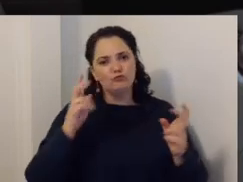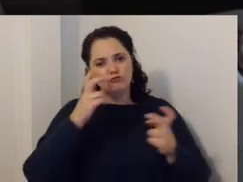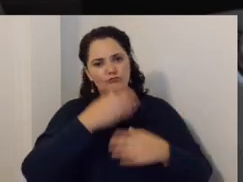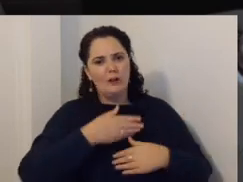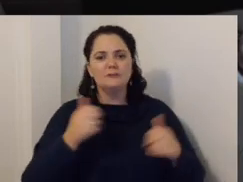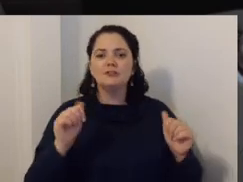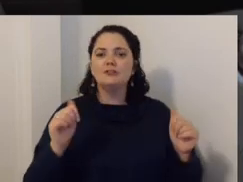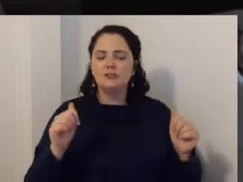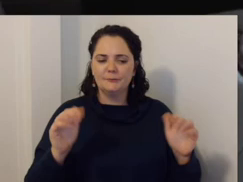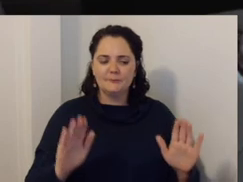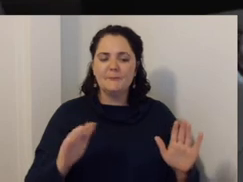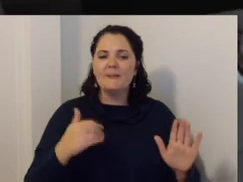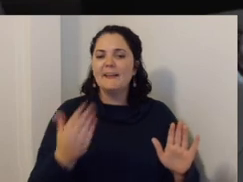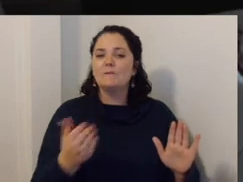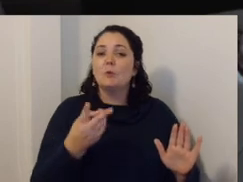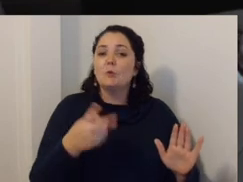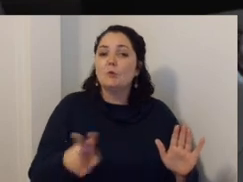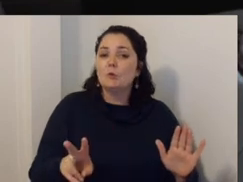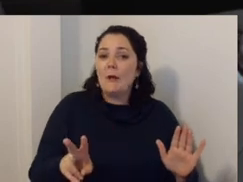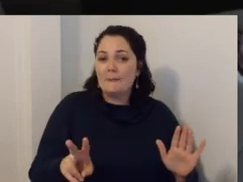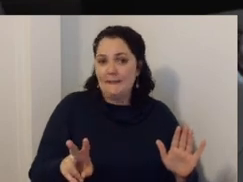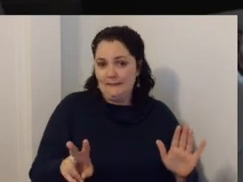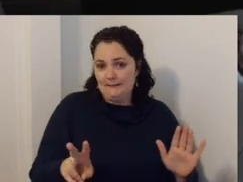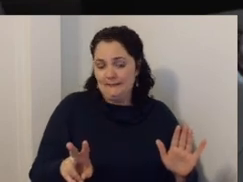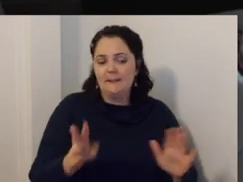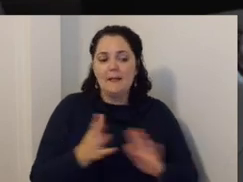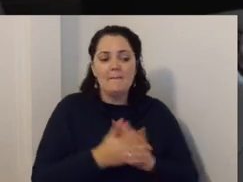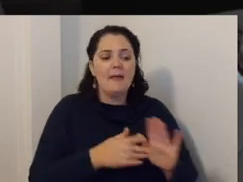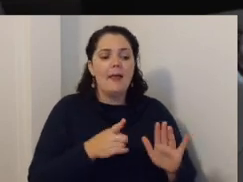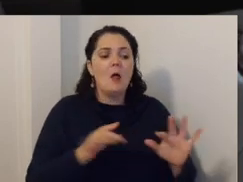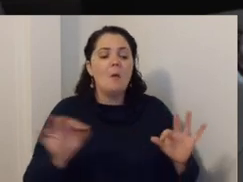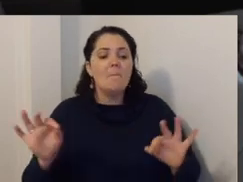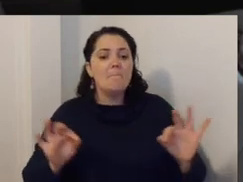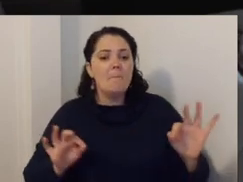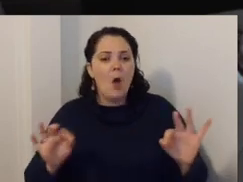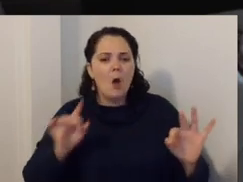just about 20 minutes of drawing time alright and a 20 minute pose is a good long pose typically